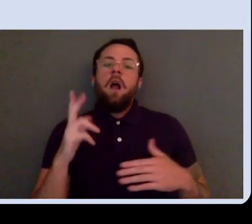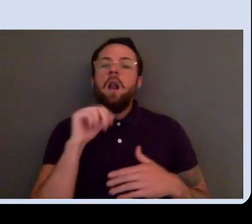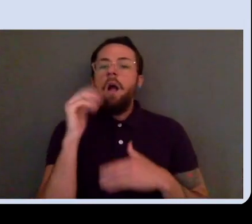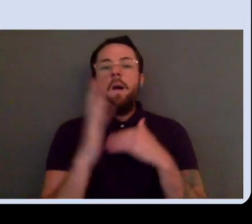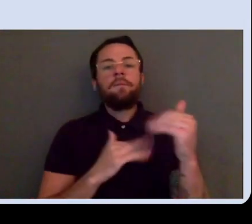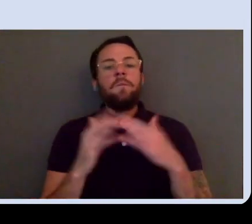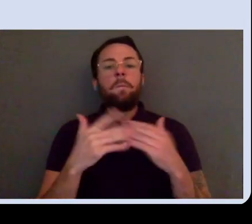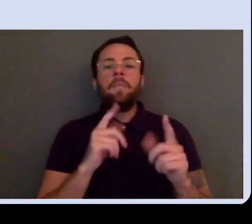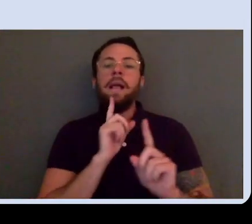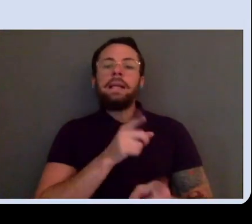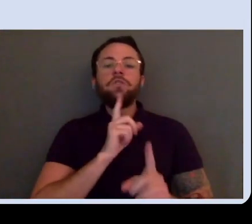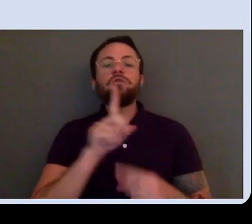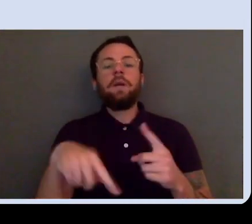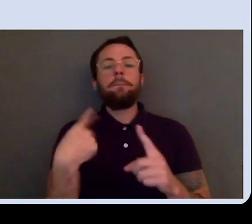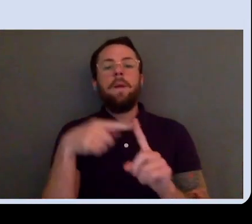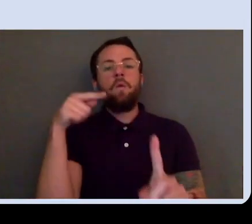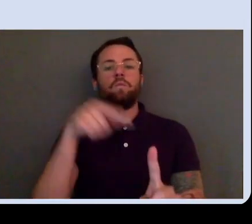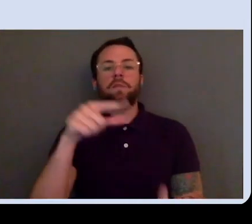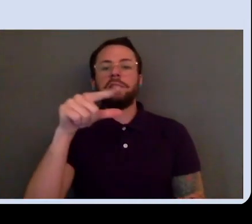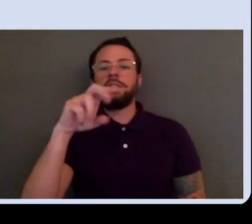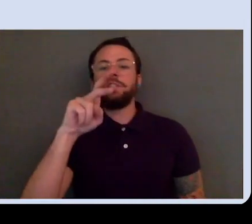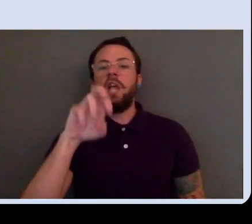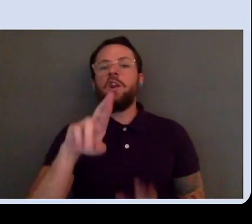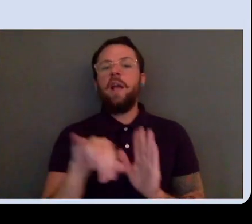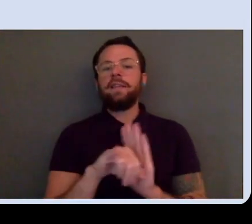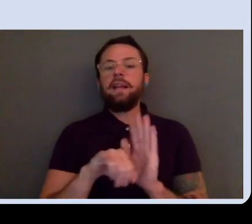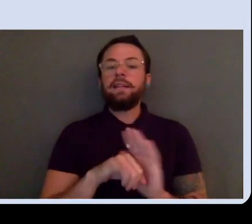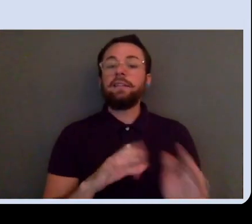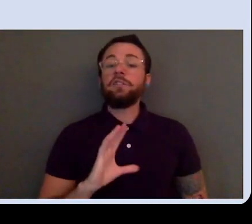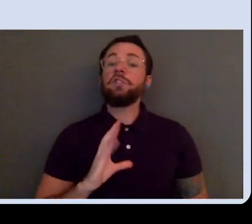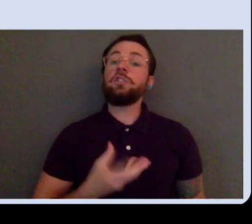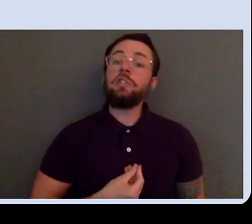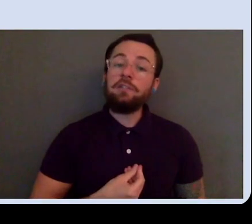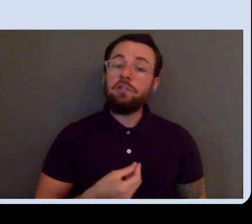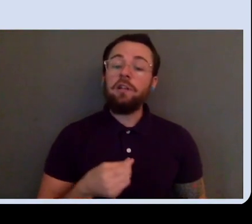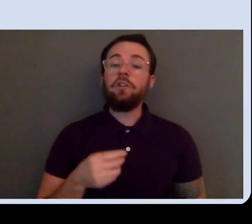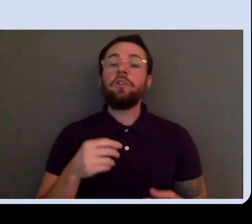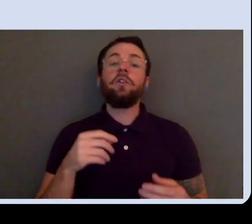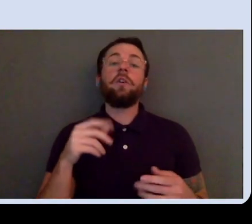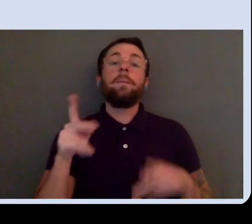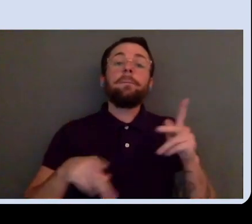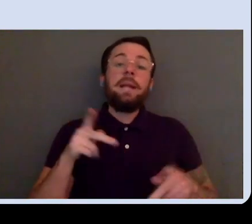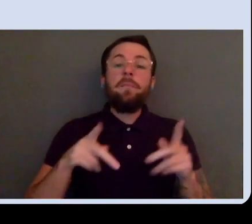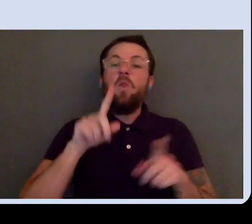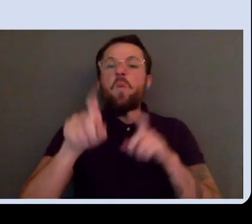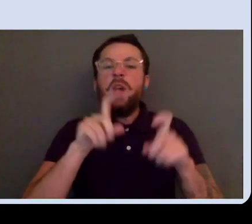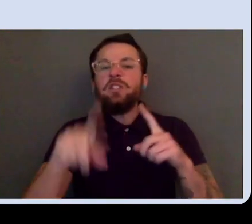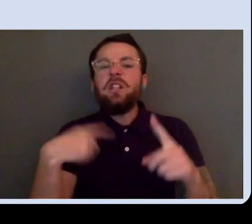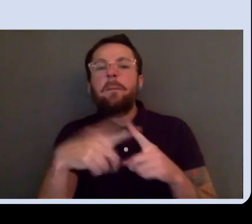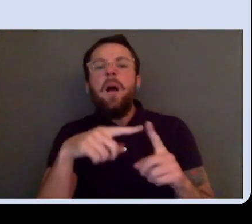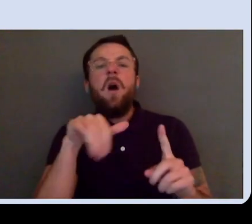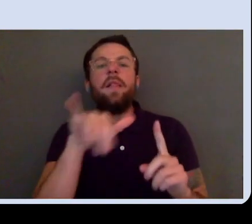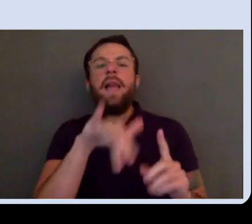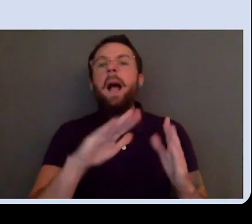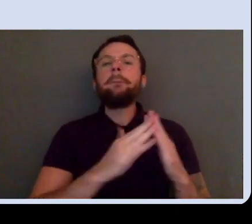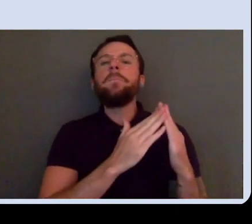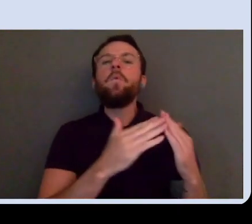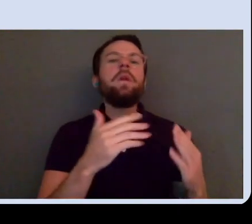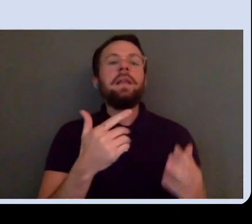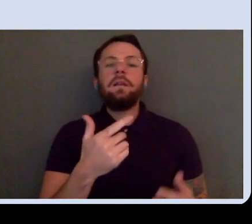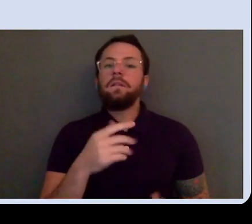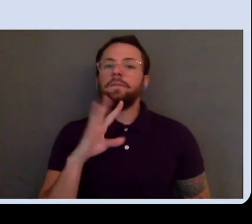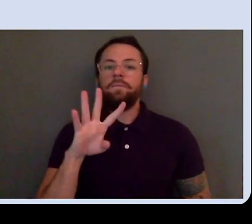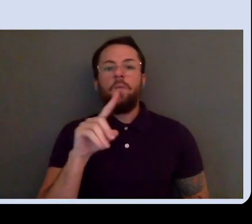And 41 percent of teachers don't feel comfortable addressing questions about transgender identity.